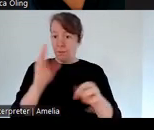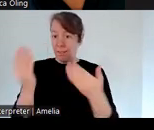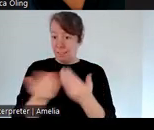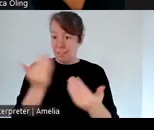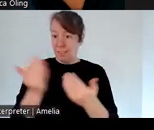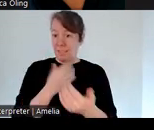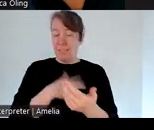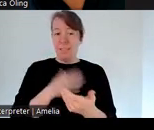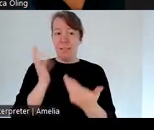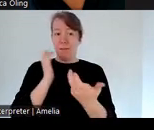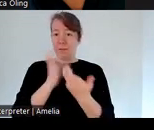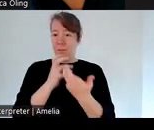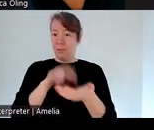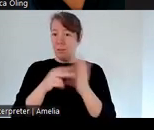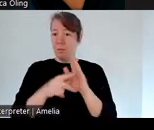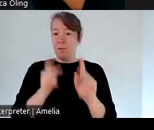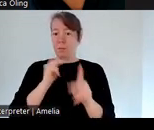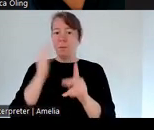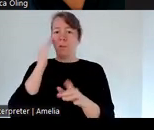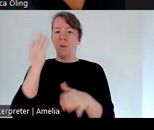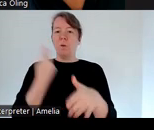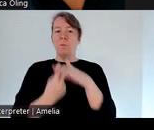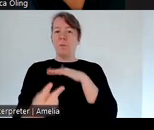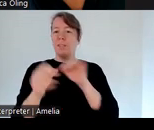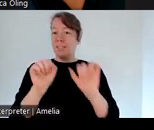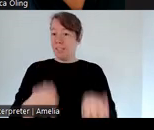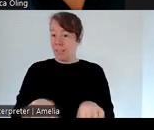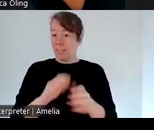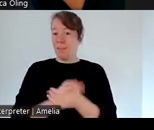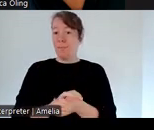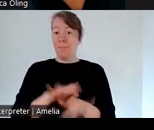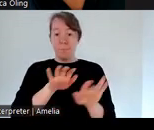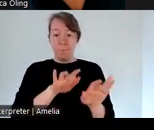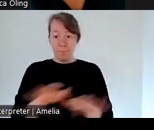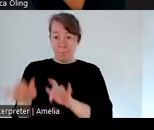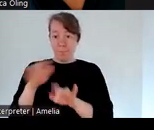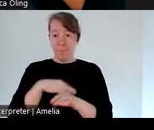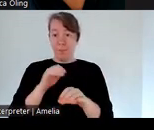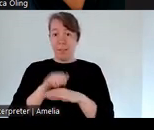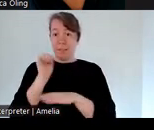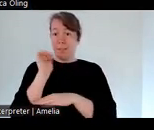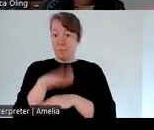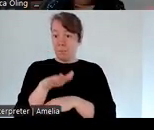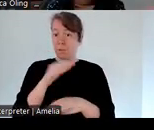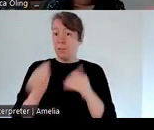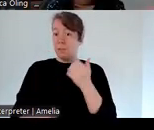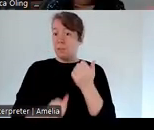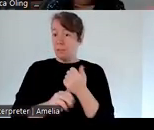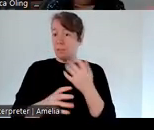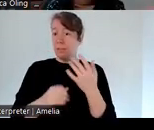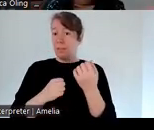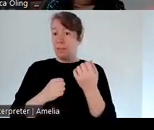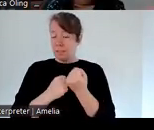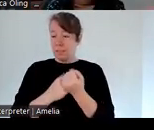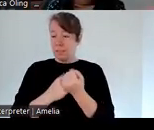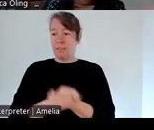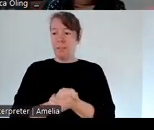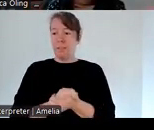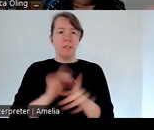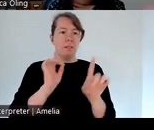its would be usable for people, to test input assistance, and to review compatibility with a variety of different browsers, tools, and technologies.